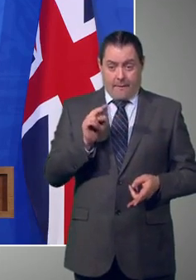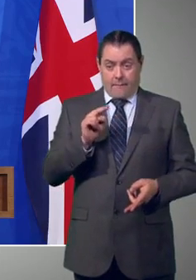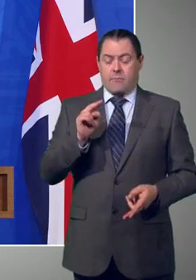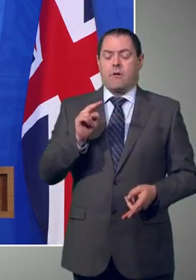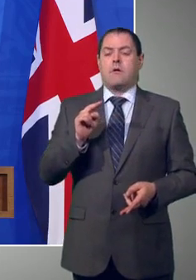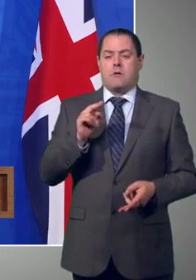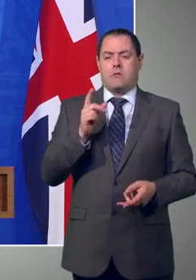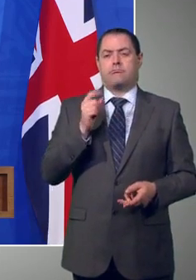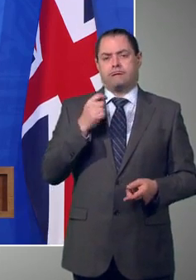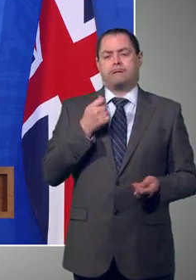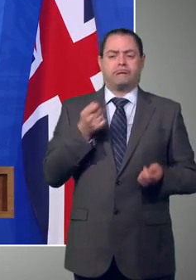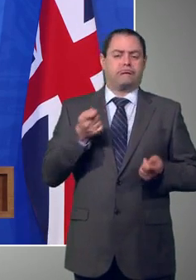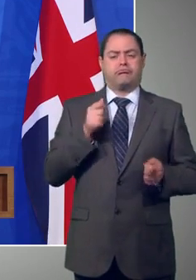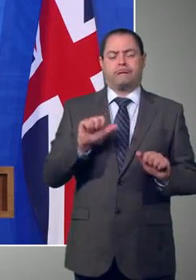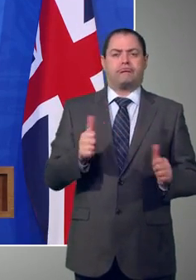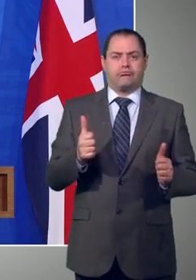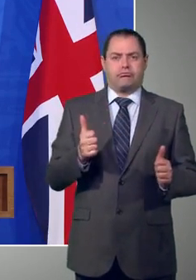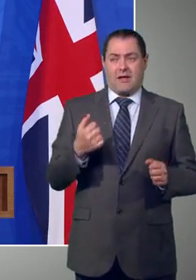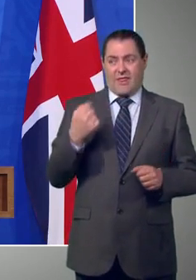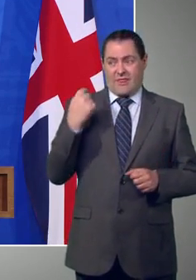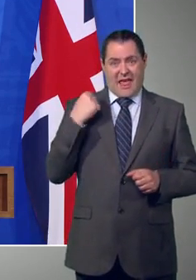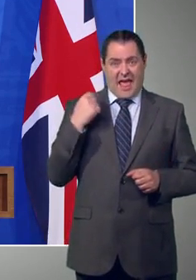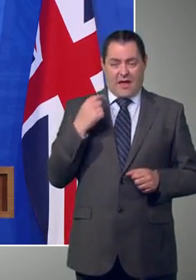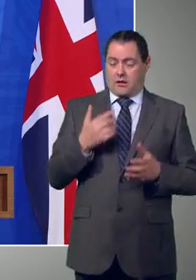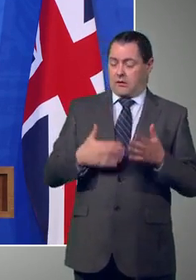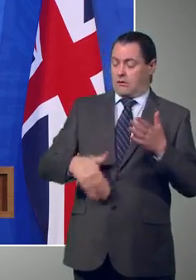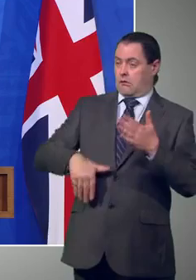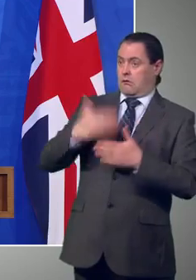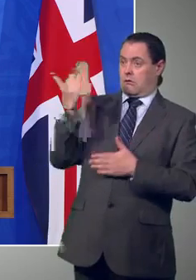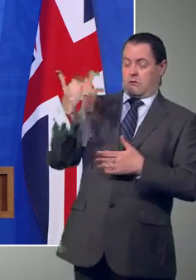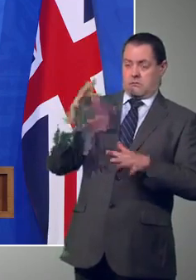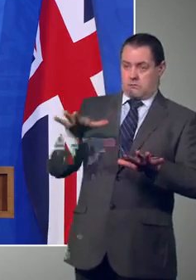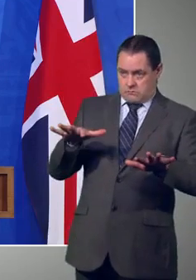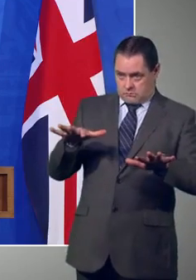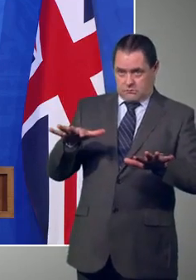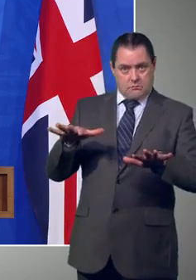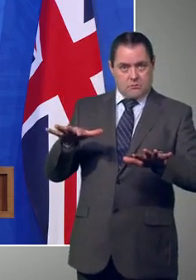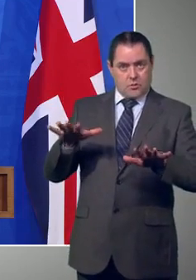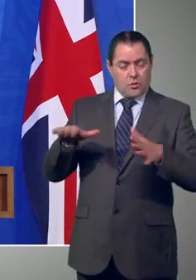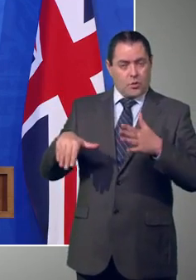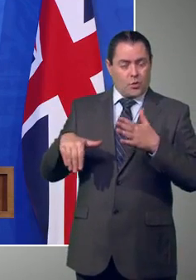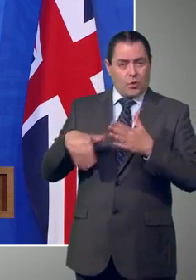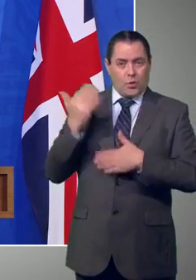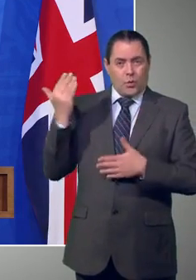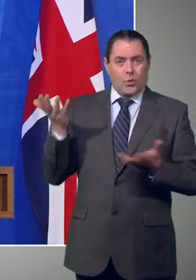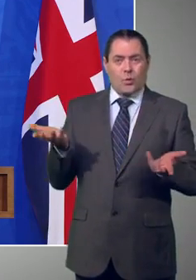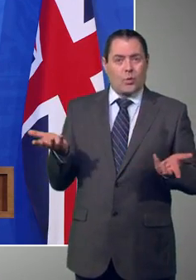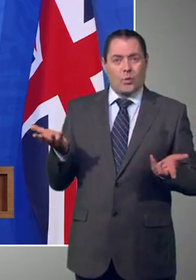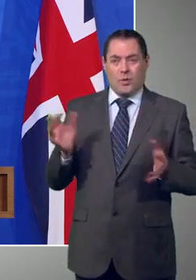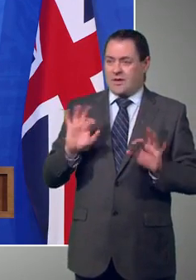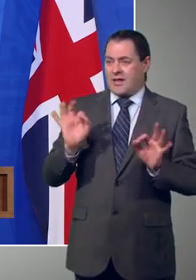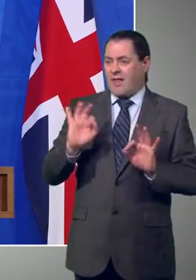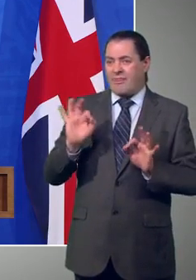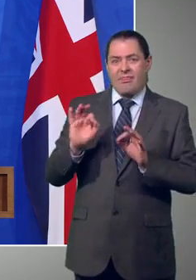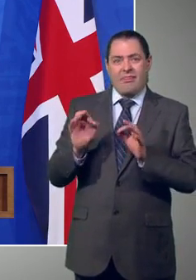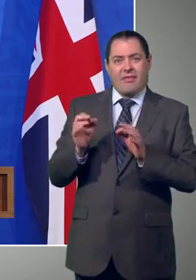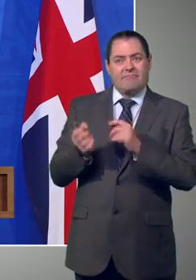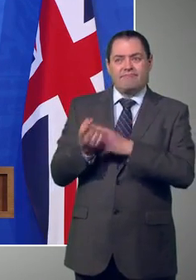an unprecedented situation as you know and that is one of the